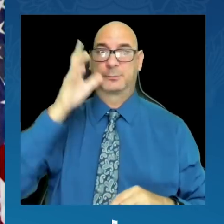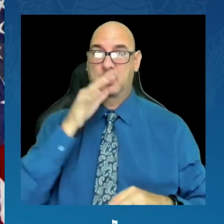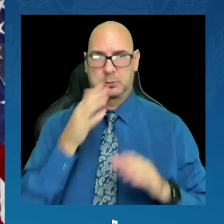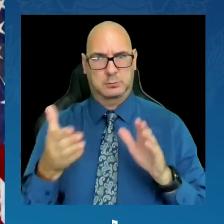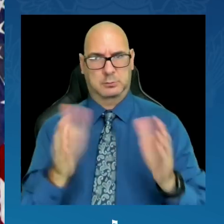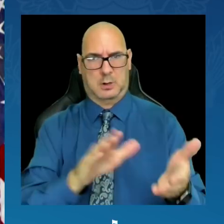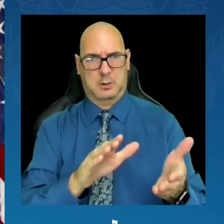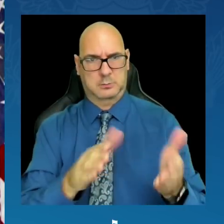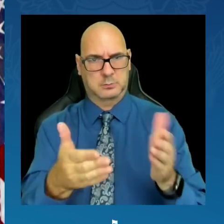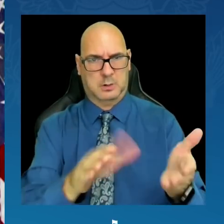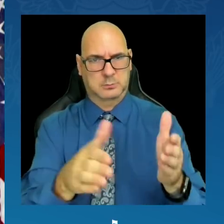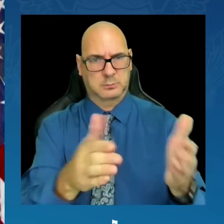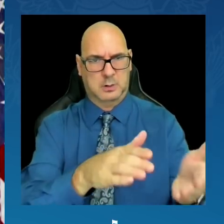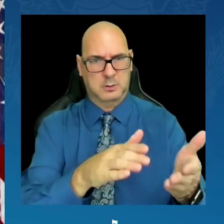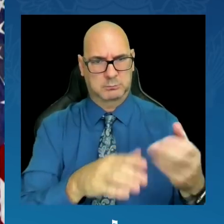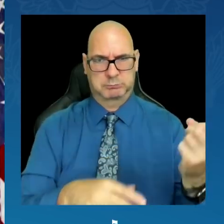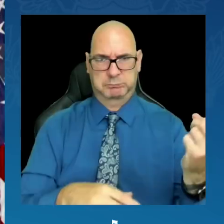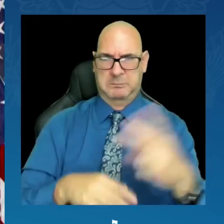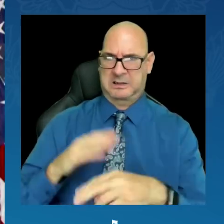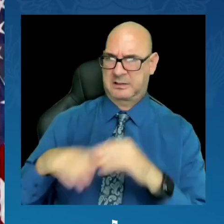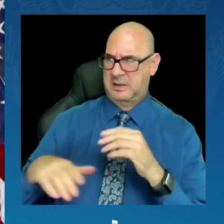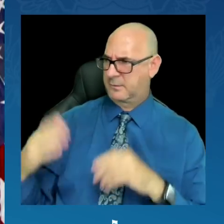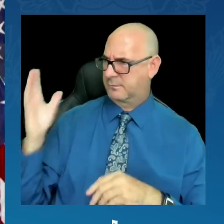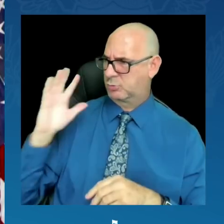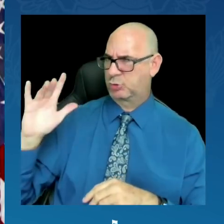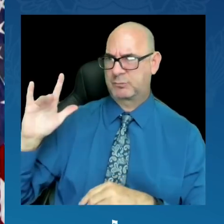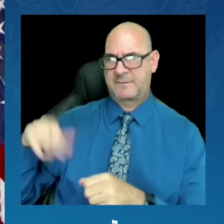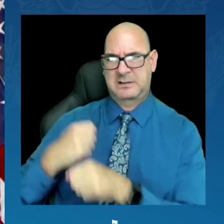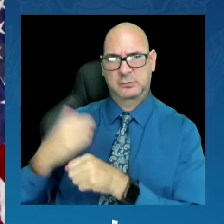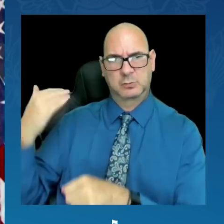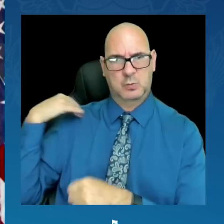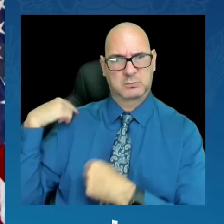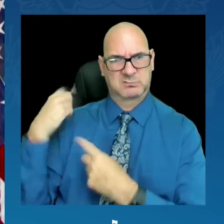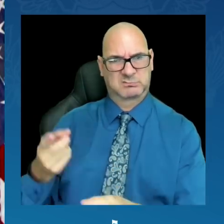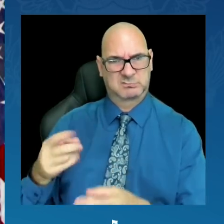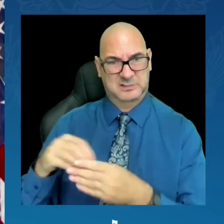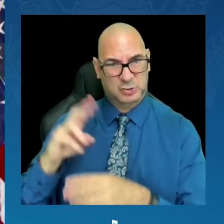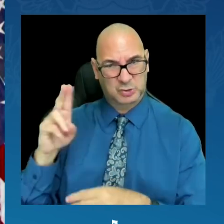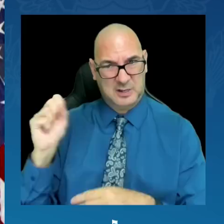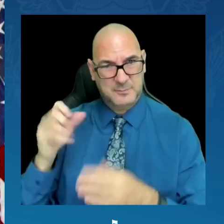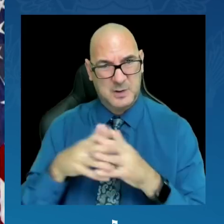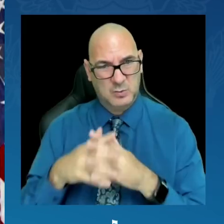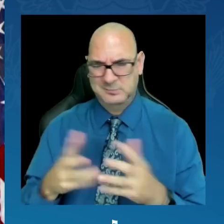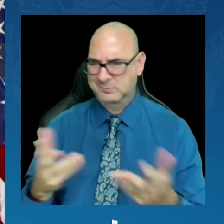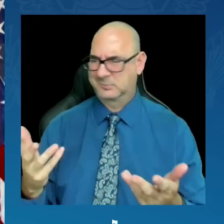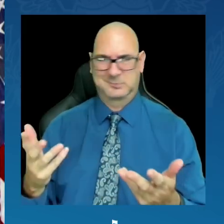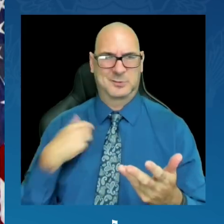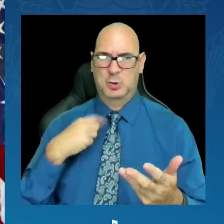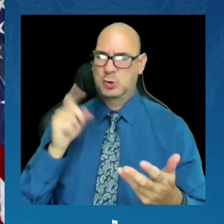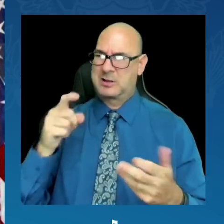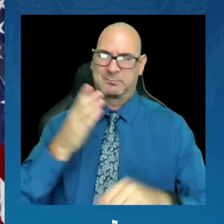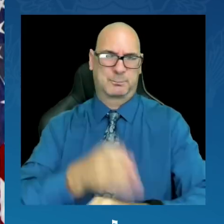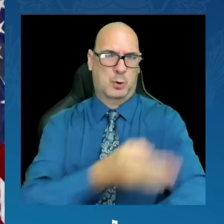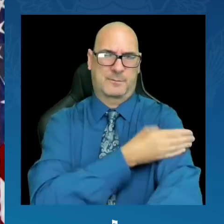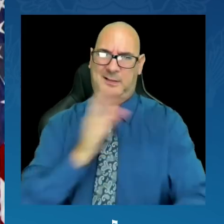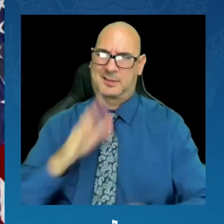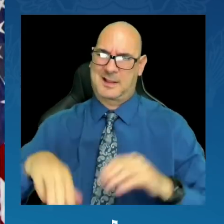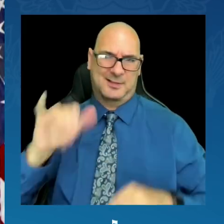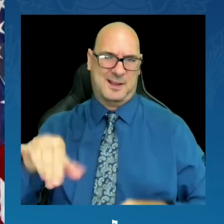This is the United States of America. We're better than that. We should be. We ought to be dedicated to making certain that mothers survive.